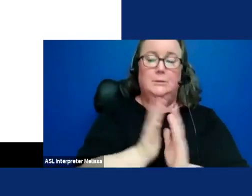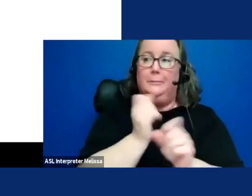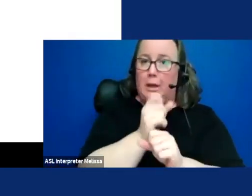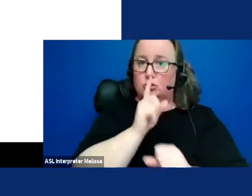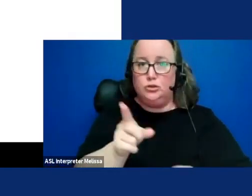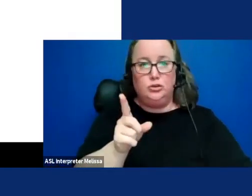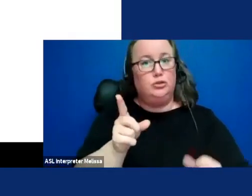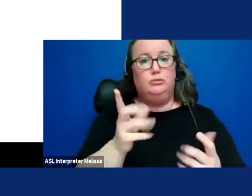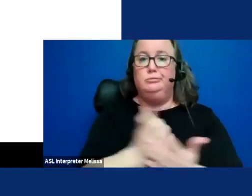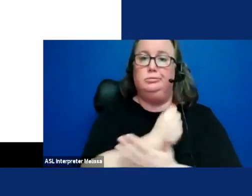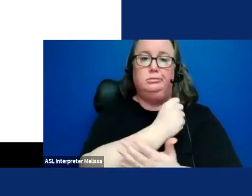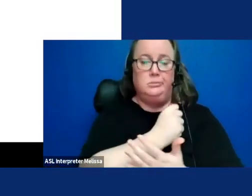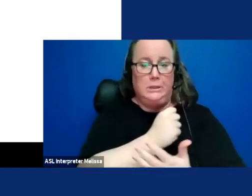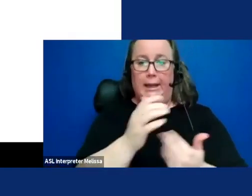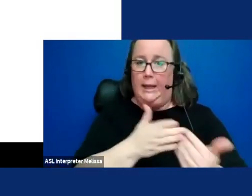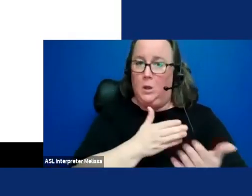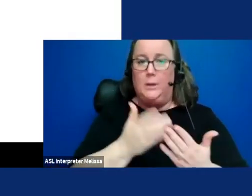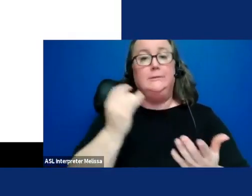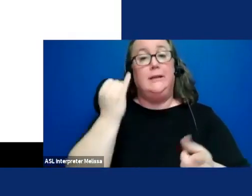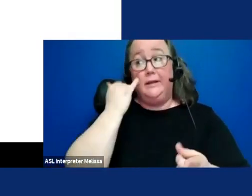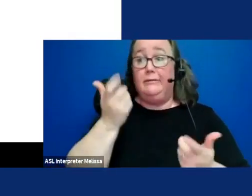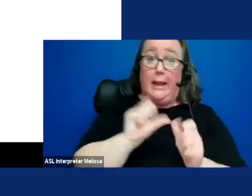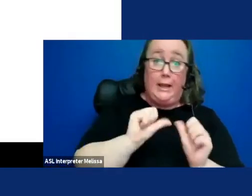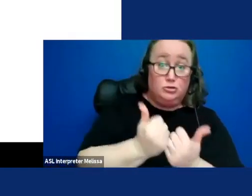provided reasonable services and efforts.